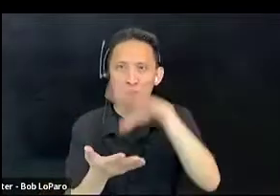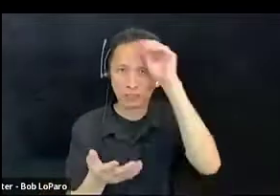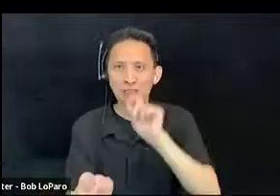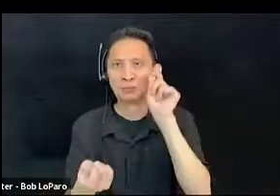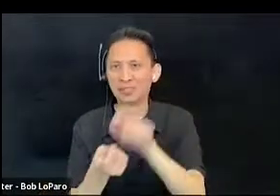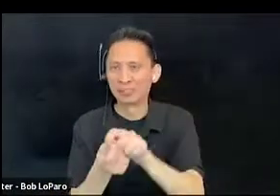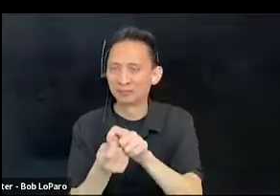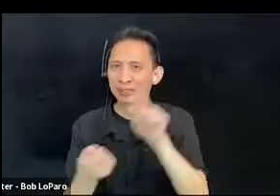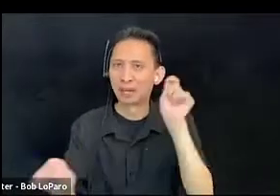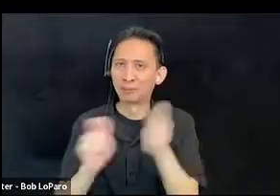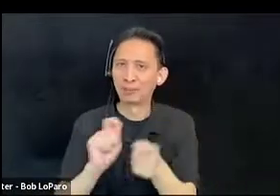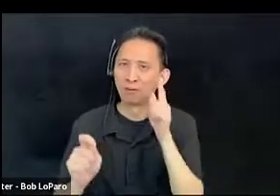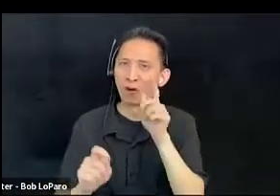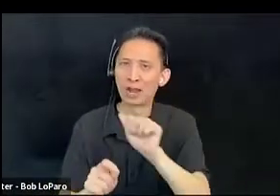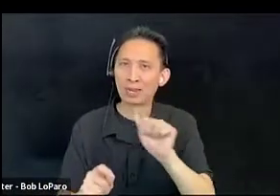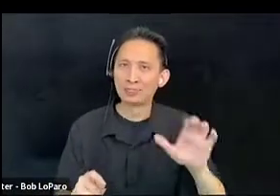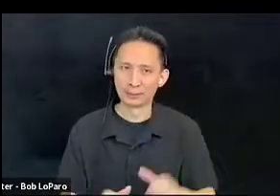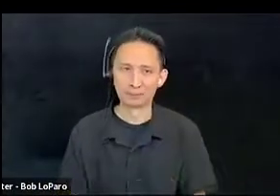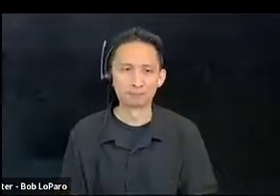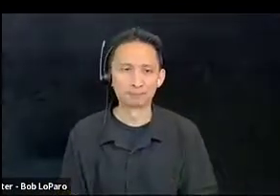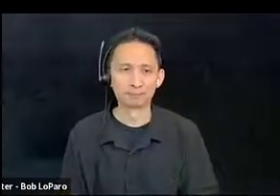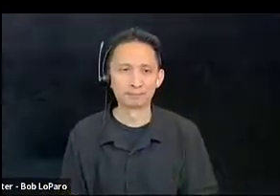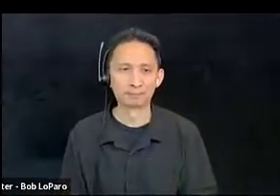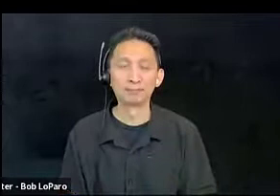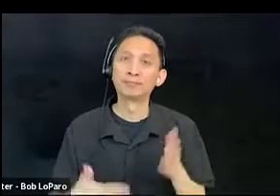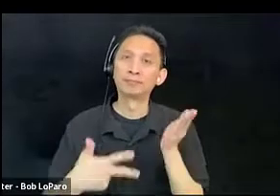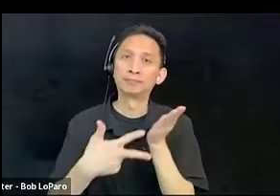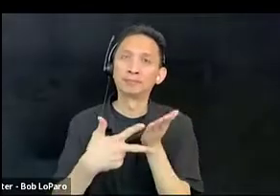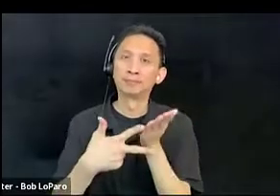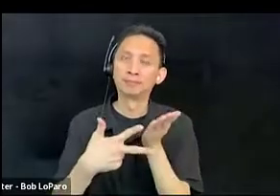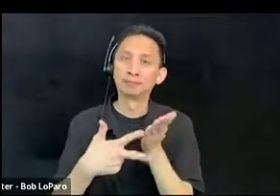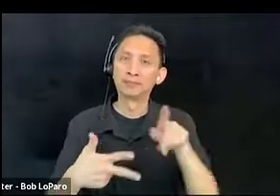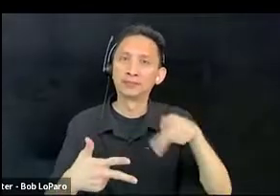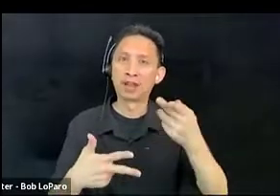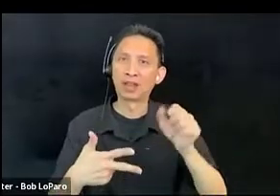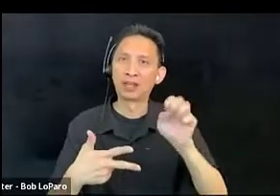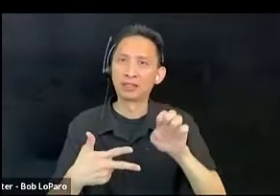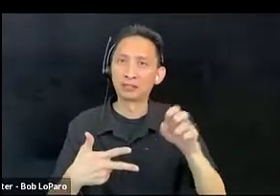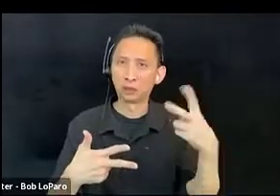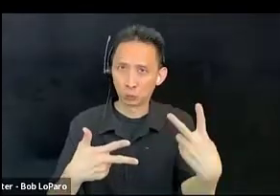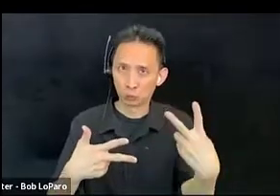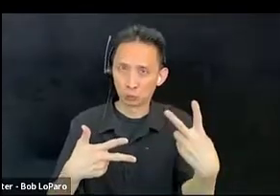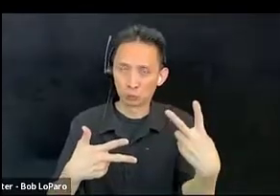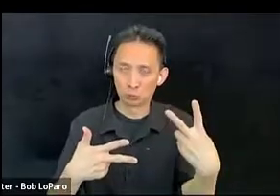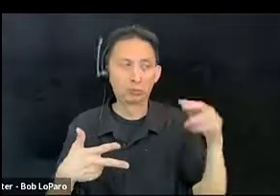In phase two, the child is able to use their vision and activities if they have the right adaptations